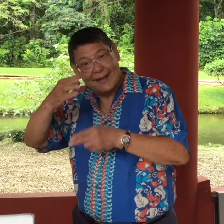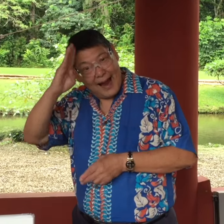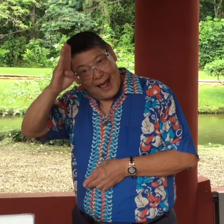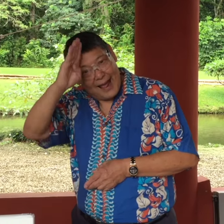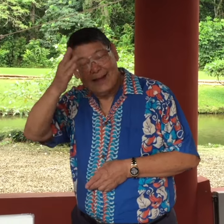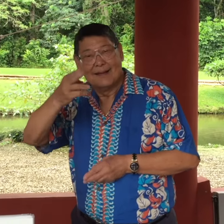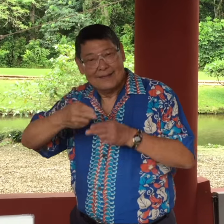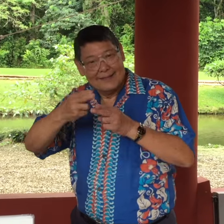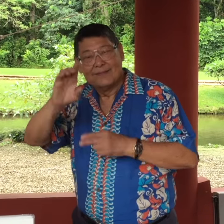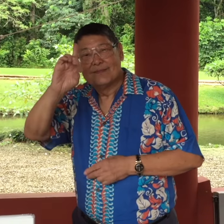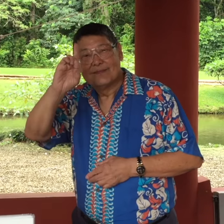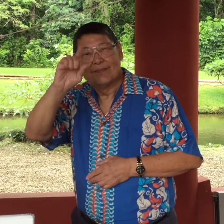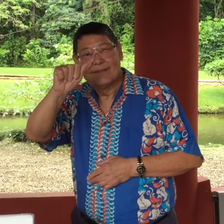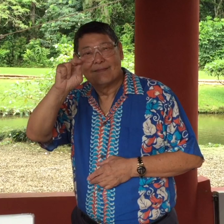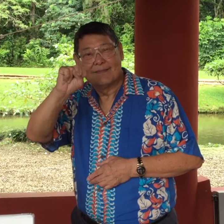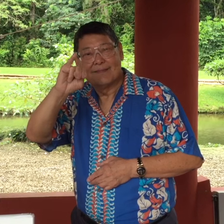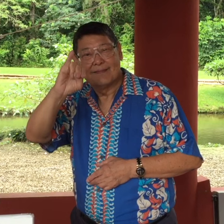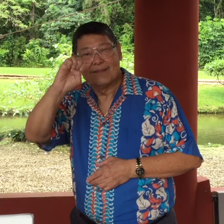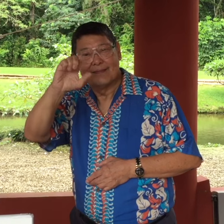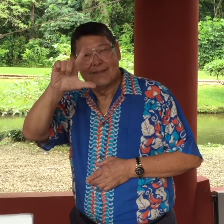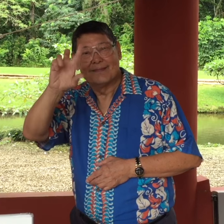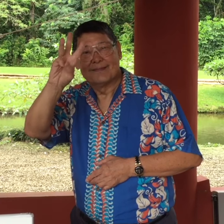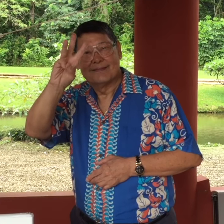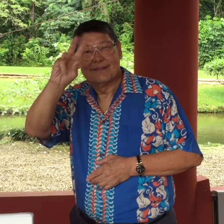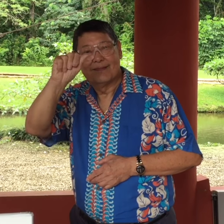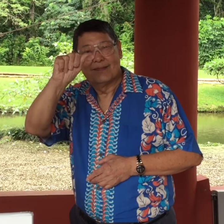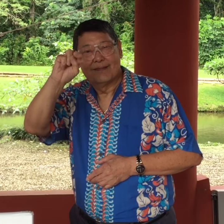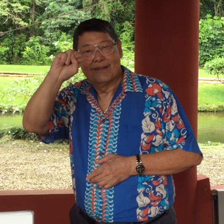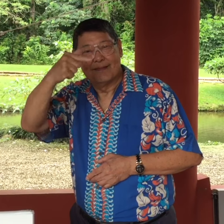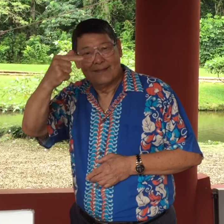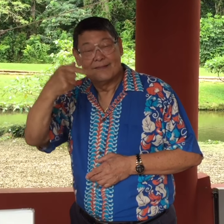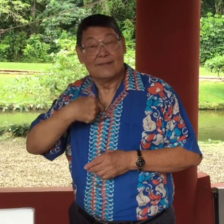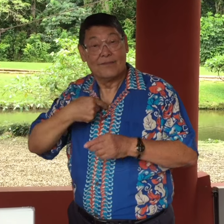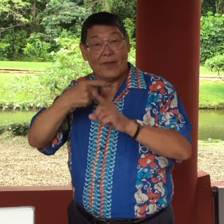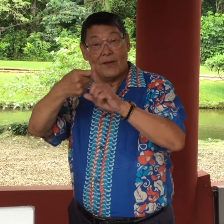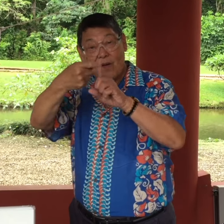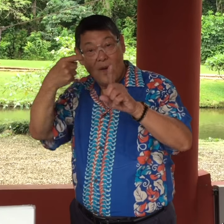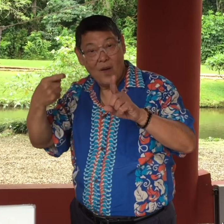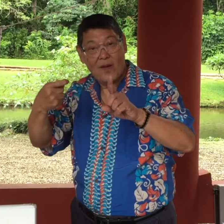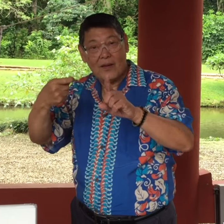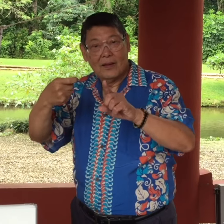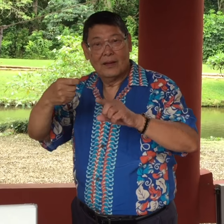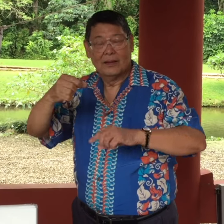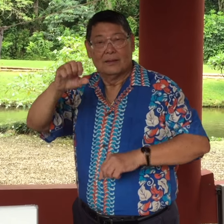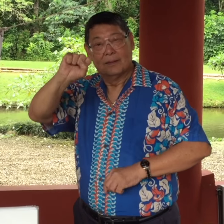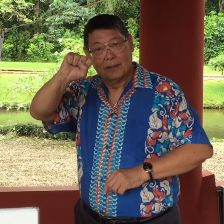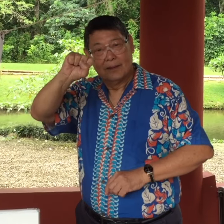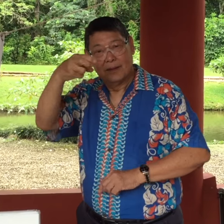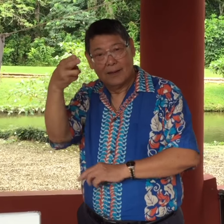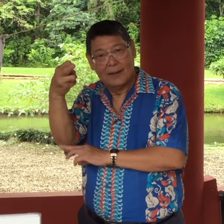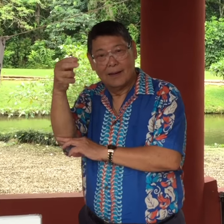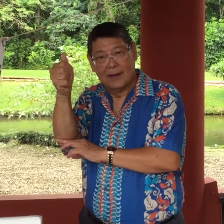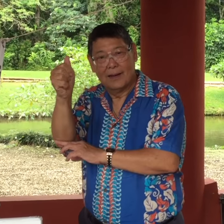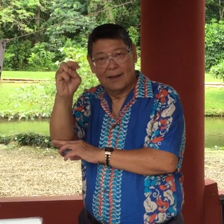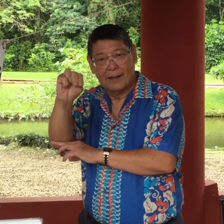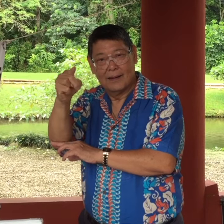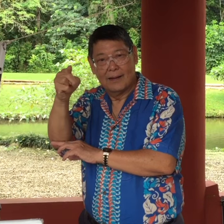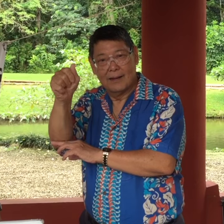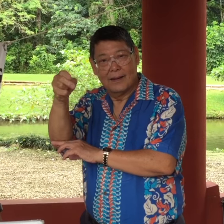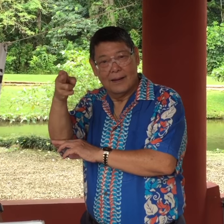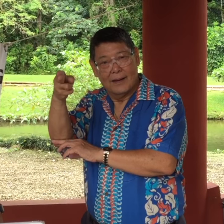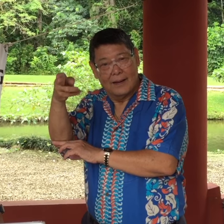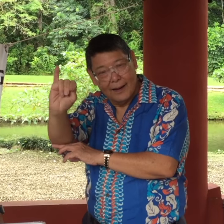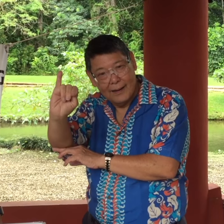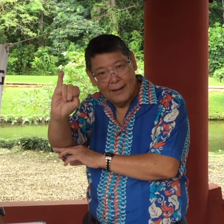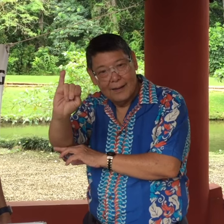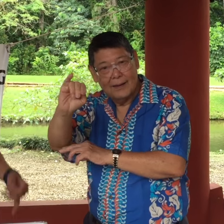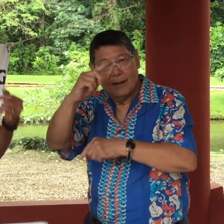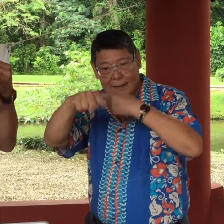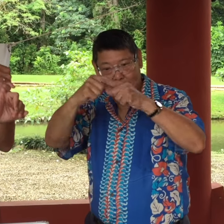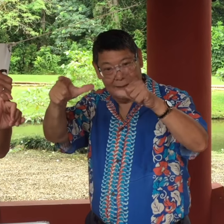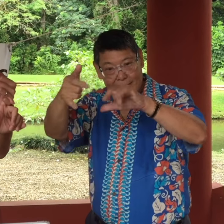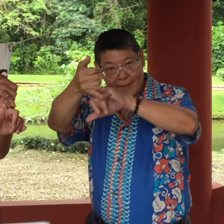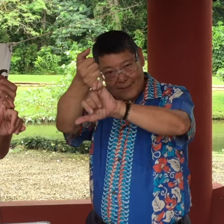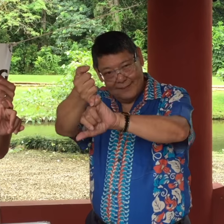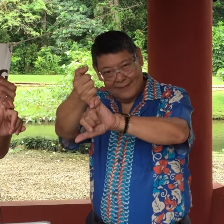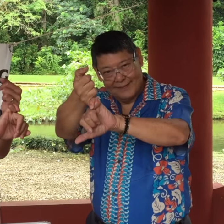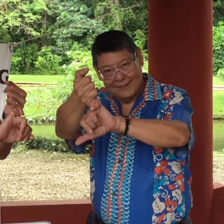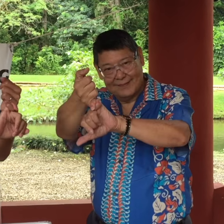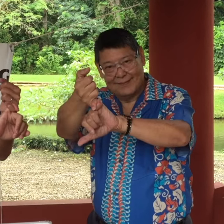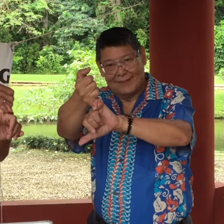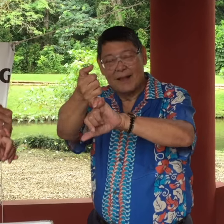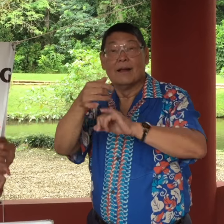Hello, my name is Daniel Wang. I am from Shanghai.